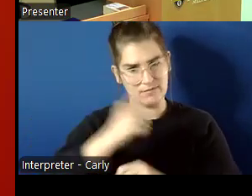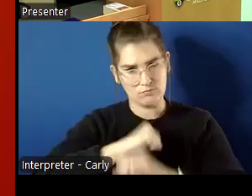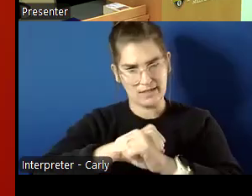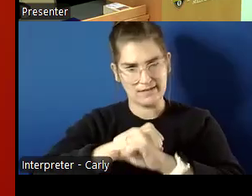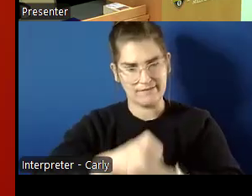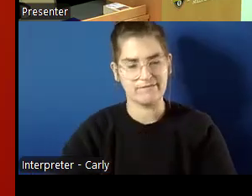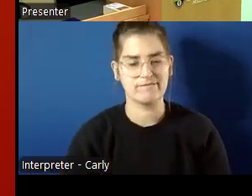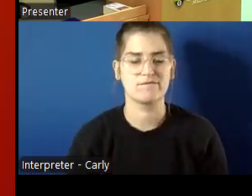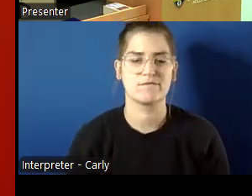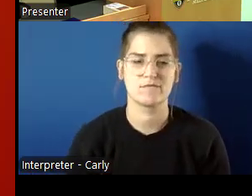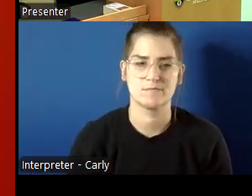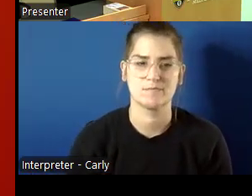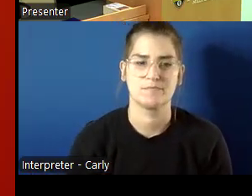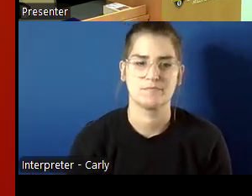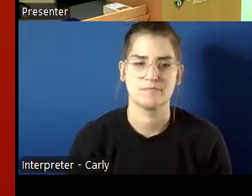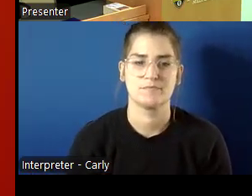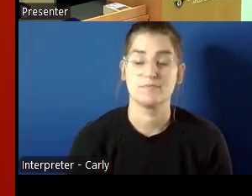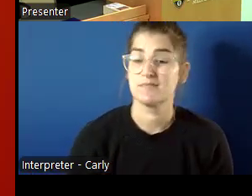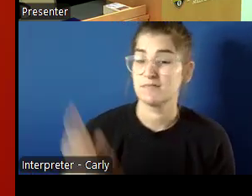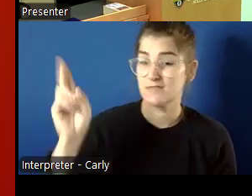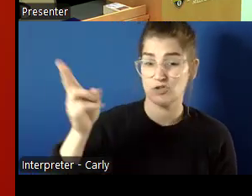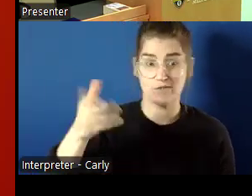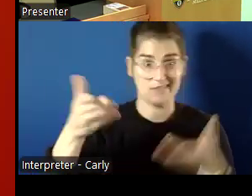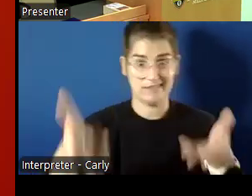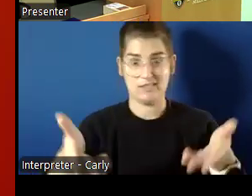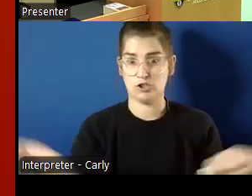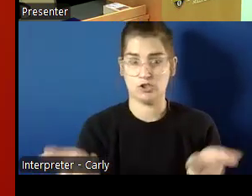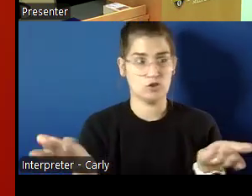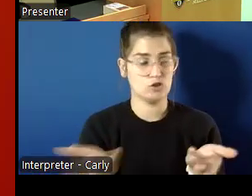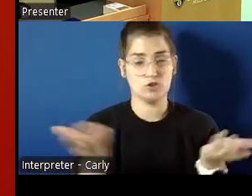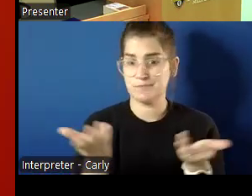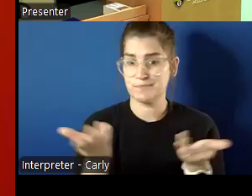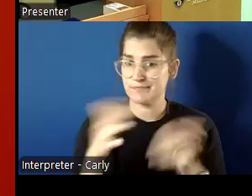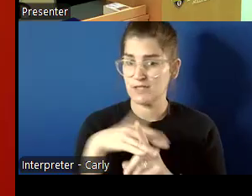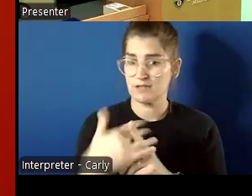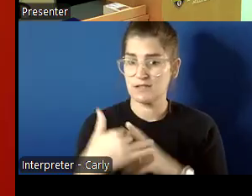in my tree. So history is present in the room needs to be present in the room from the start